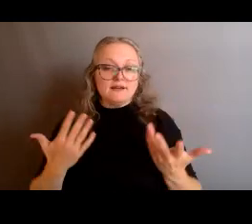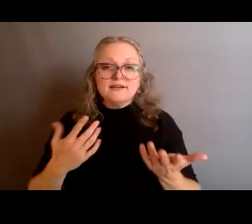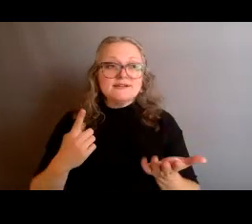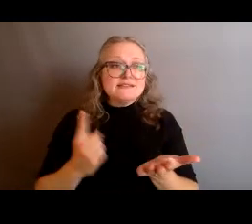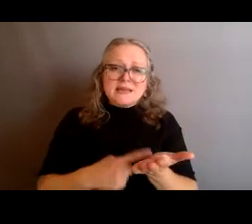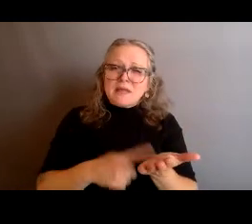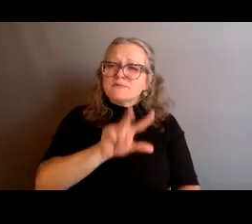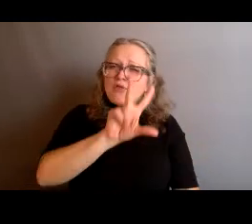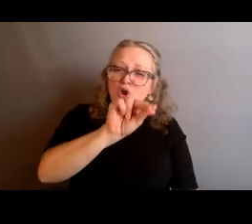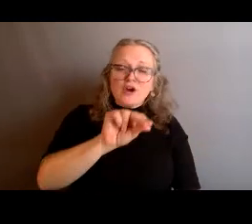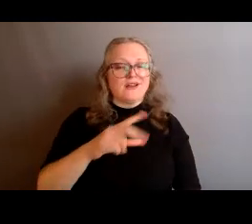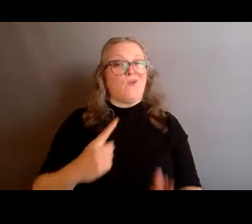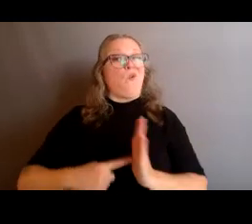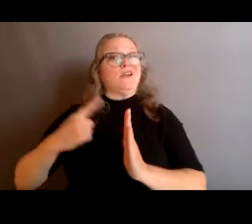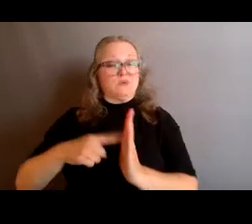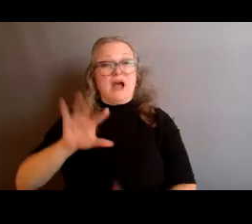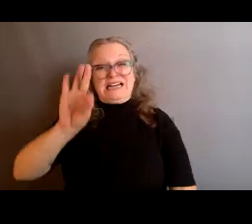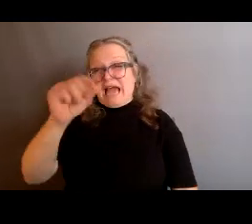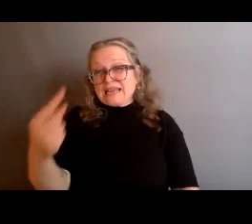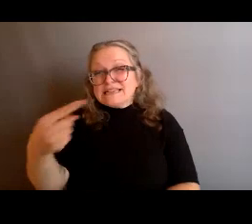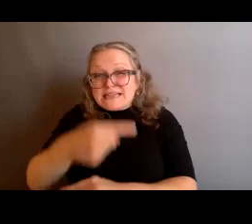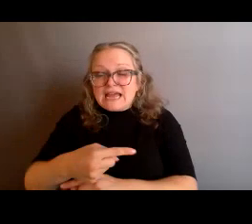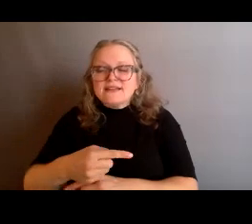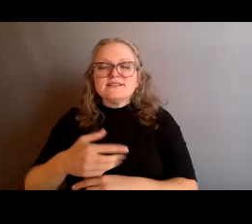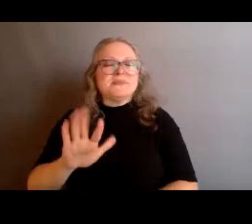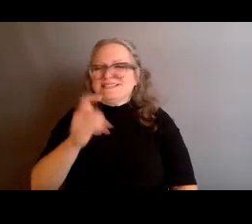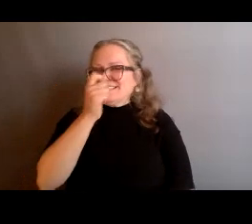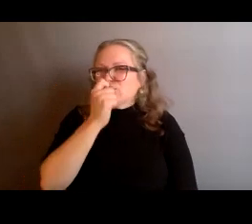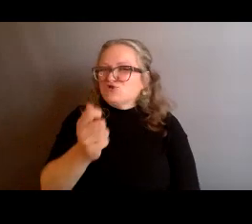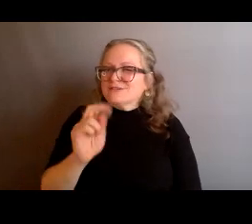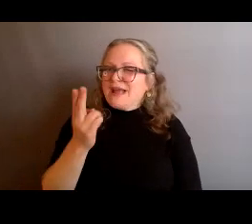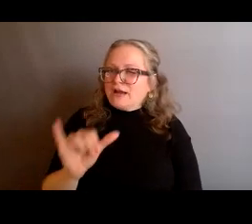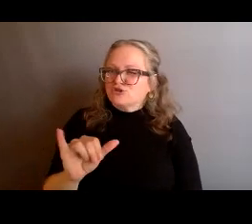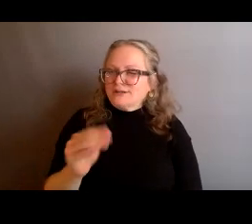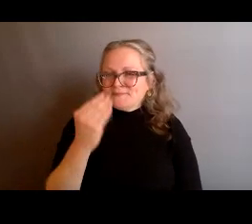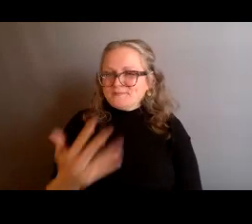But it's it's very here's an interesting thing, Ashley. If.